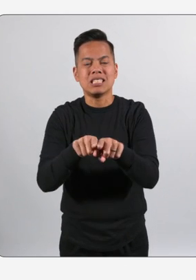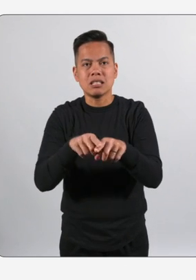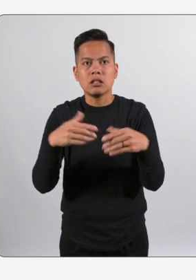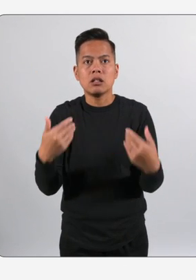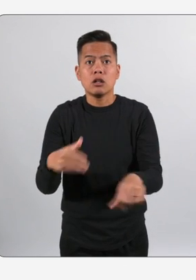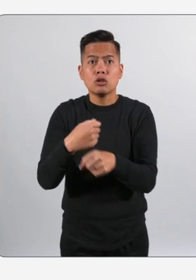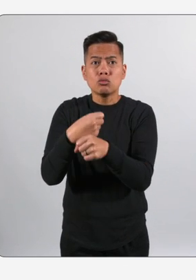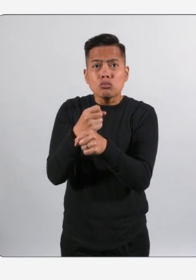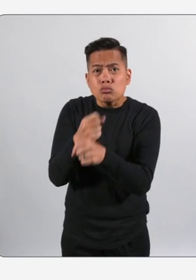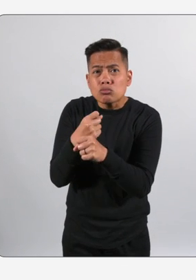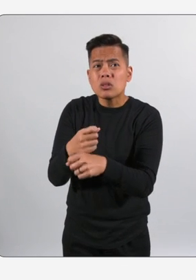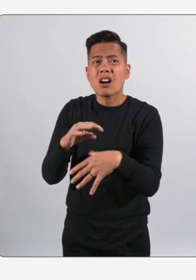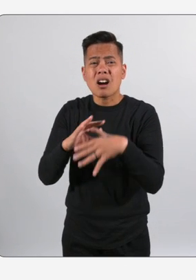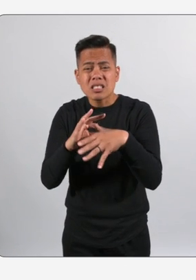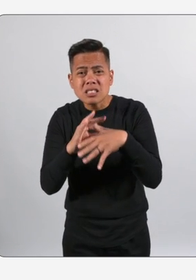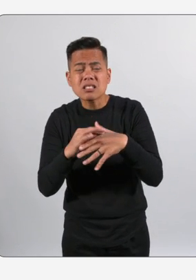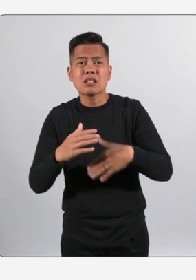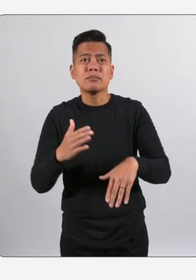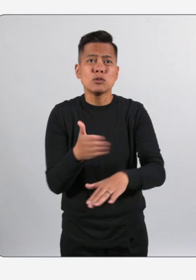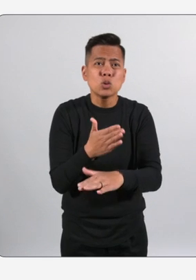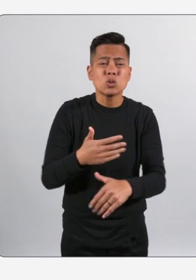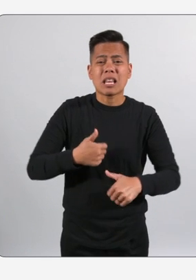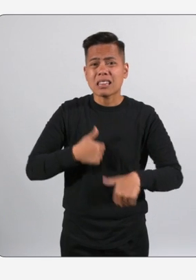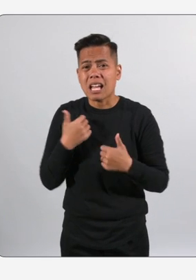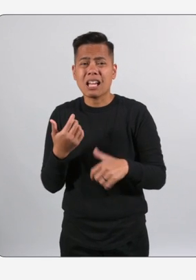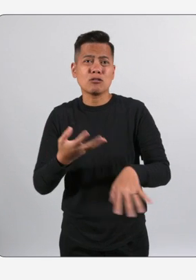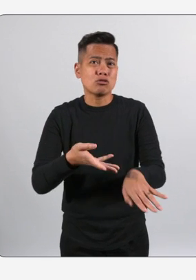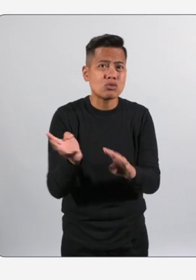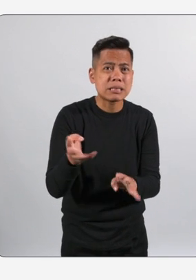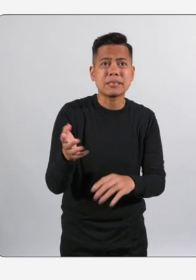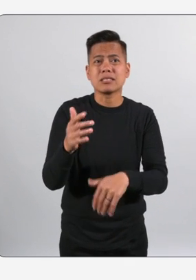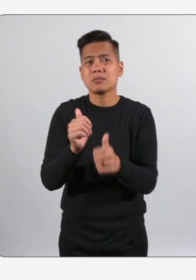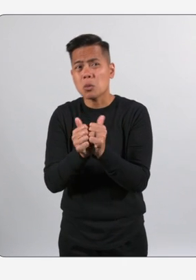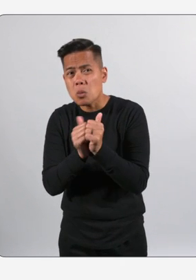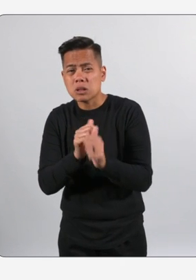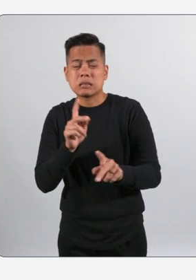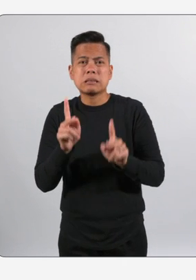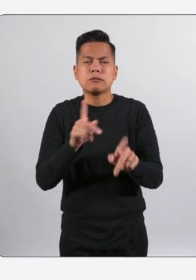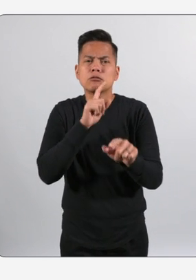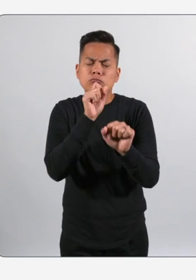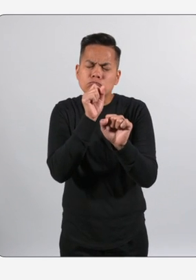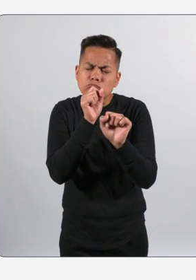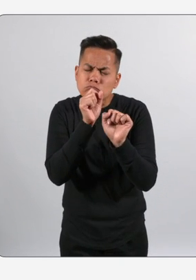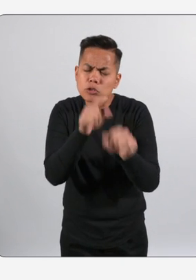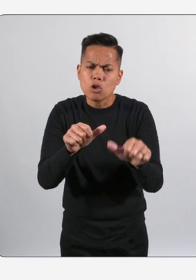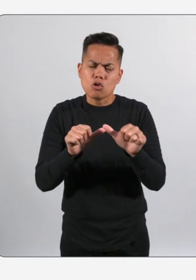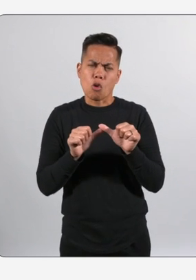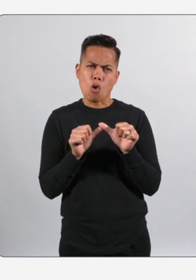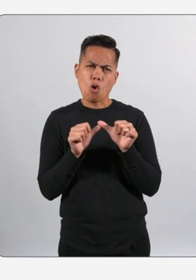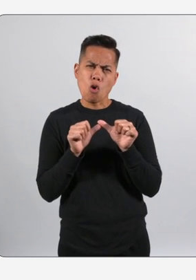content, music livestreams, shows or sports, people are also loving long form content on the TV screen.